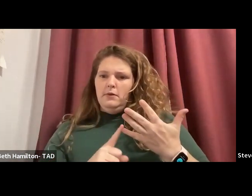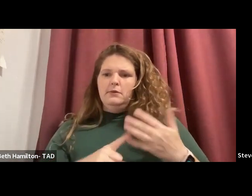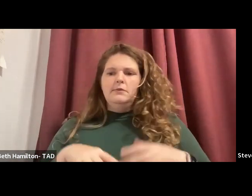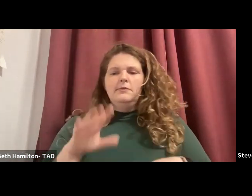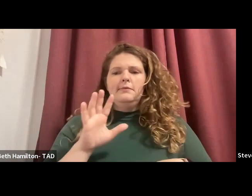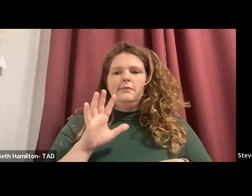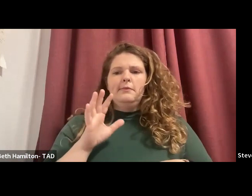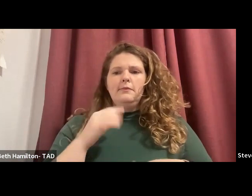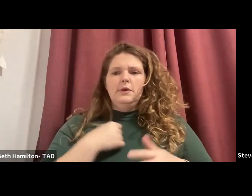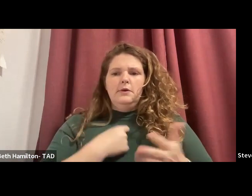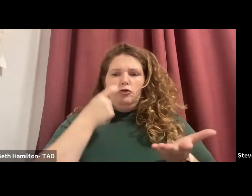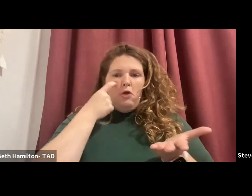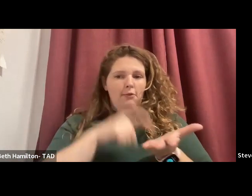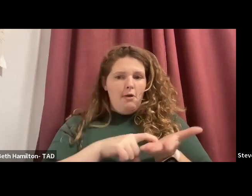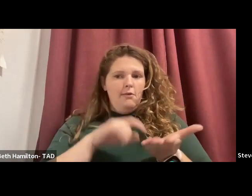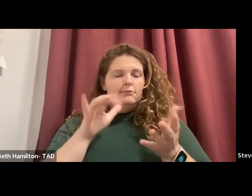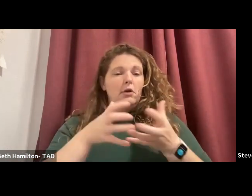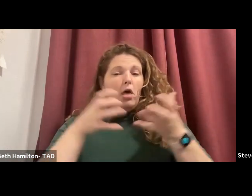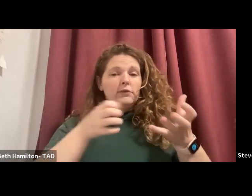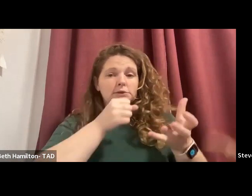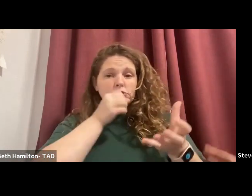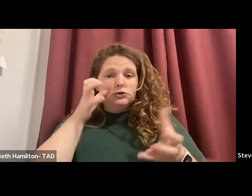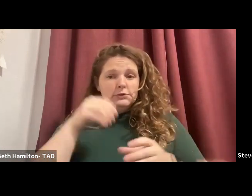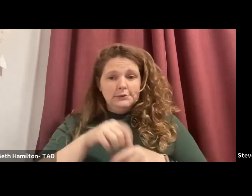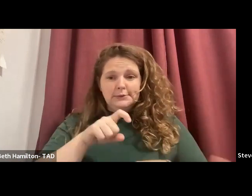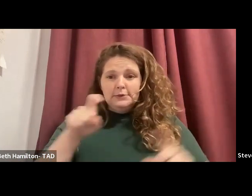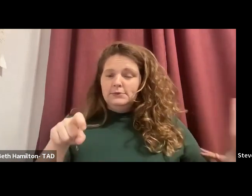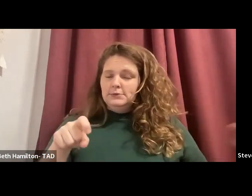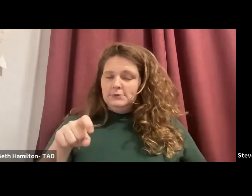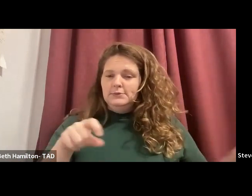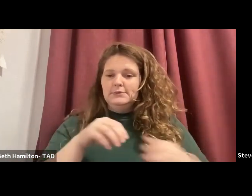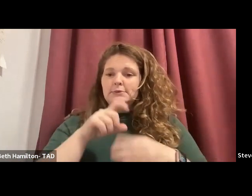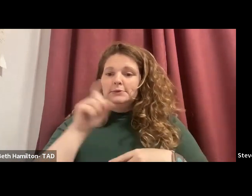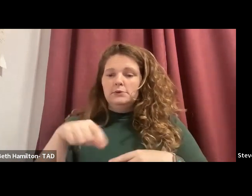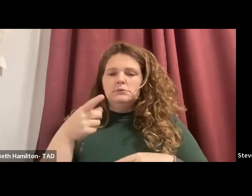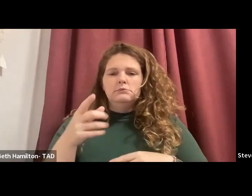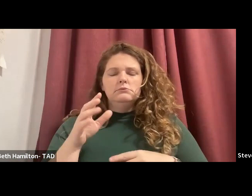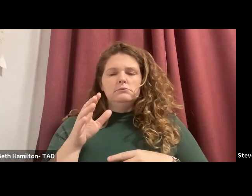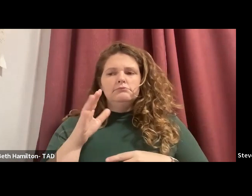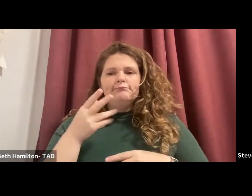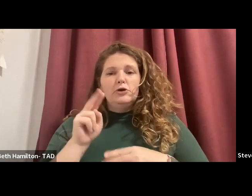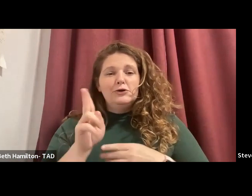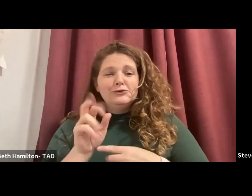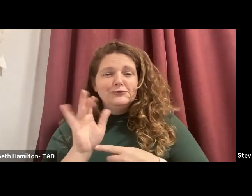always provide interpreting service so those announcements and briefings